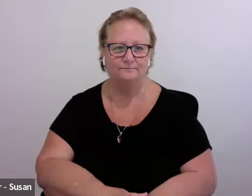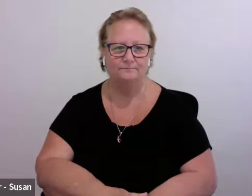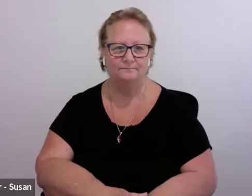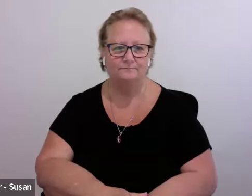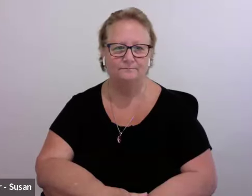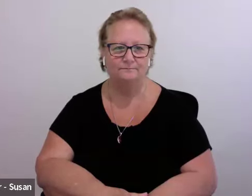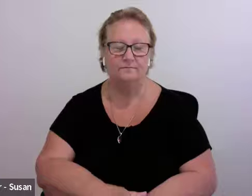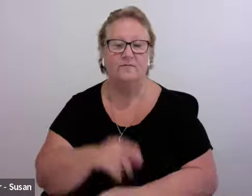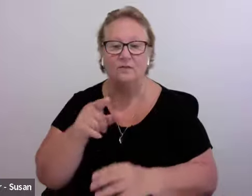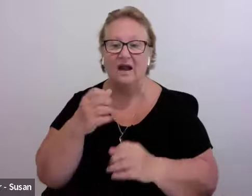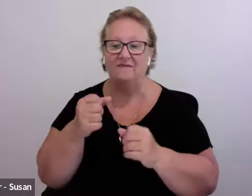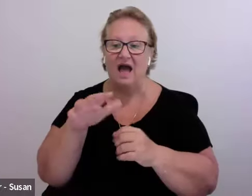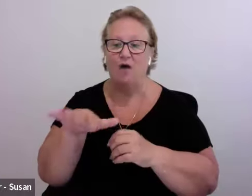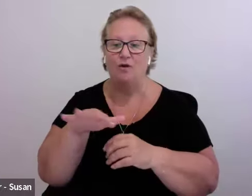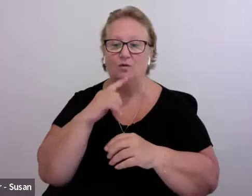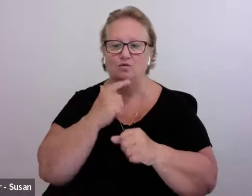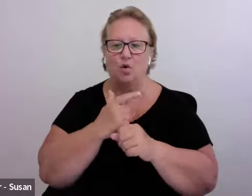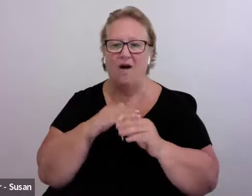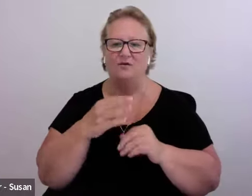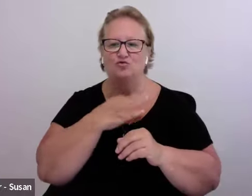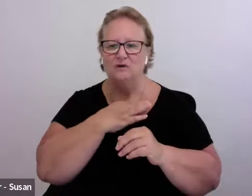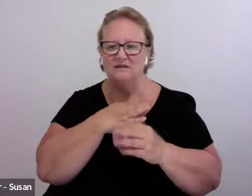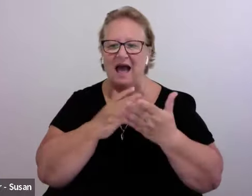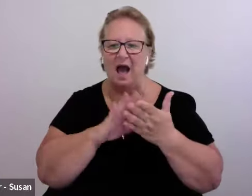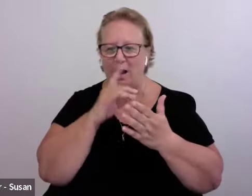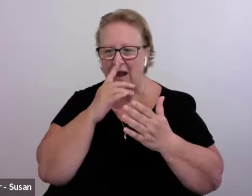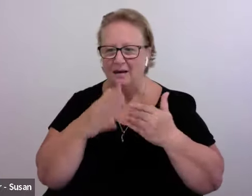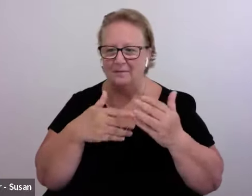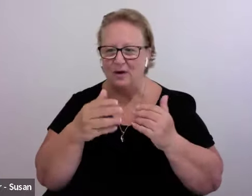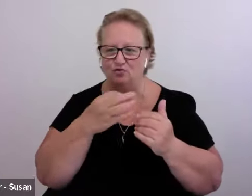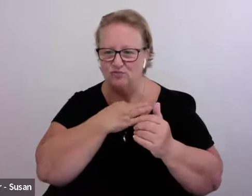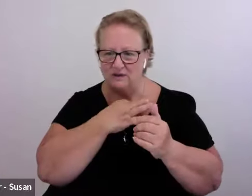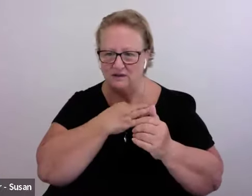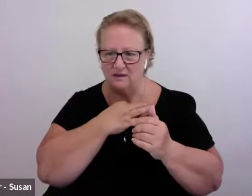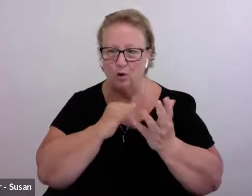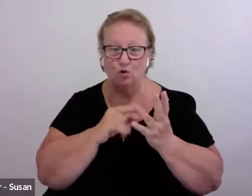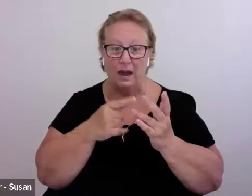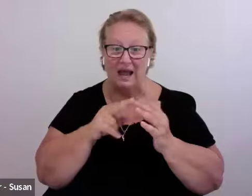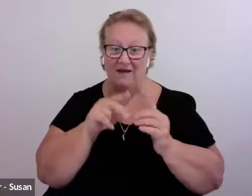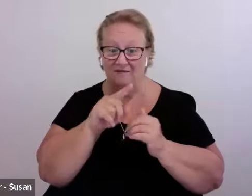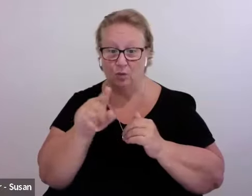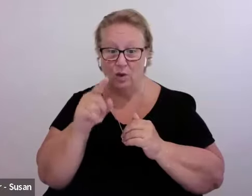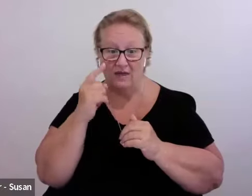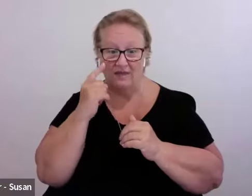Sorry to pick on you, Peter. MARY: Thank you. There is a section in the application form that does talk about